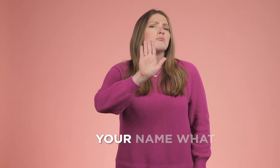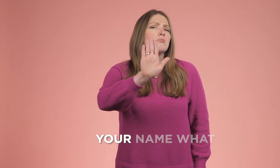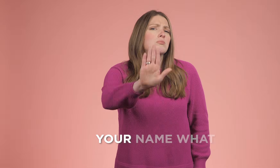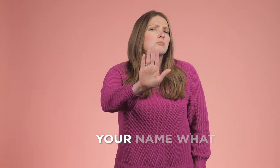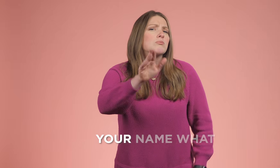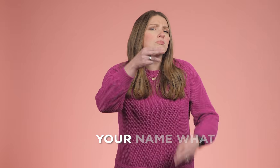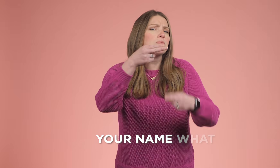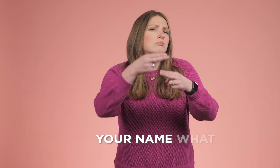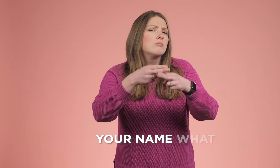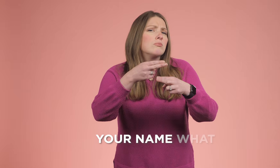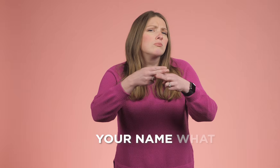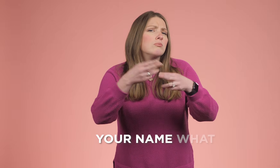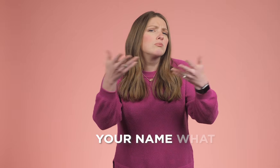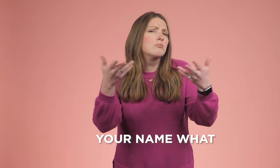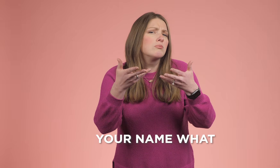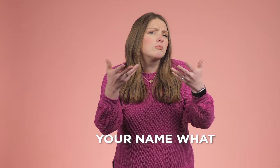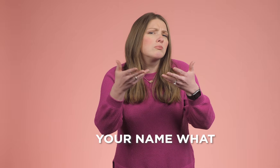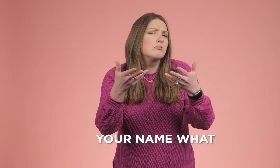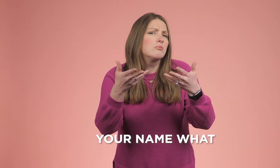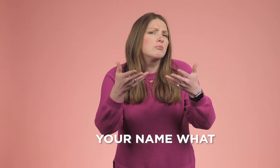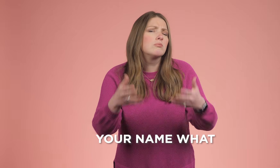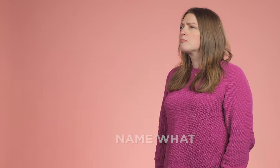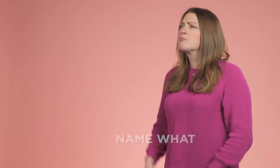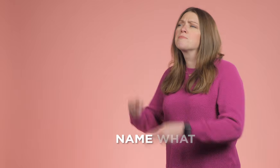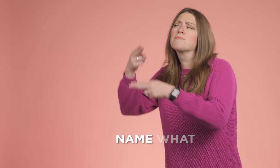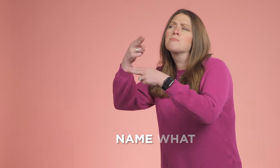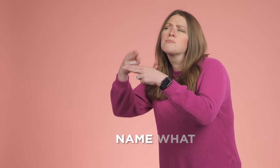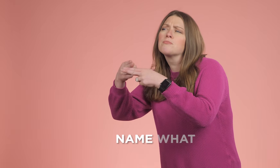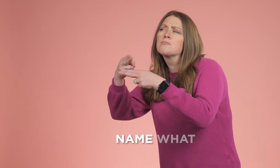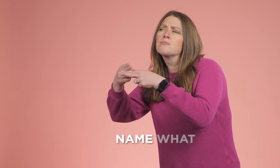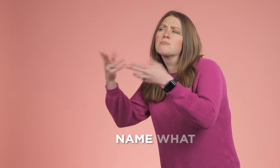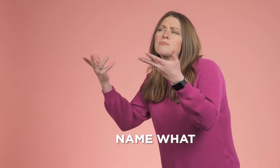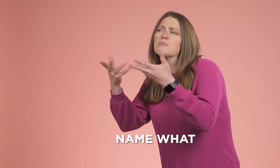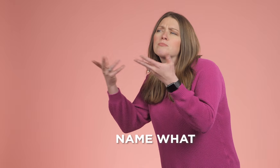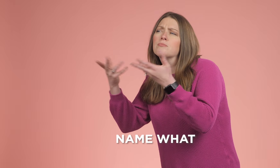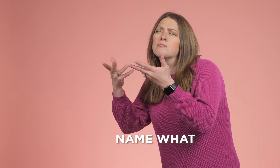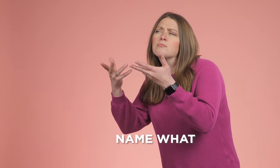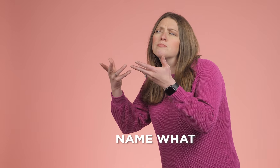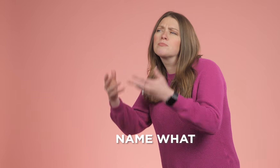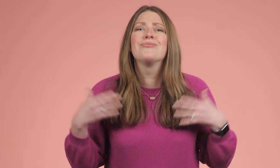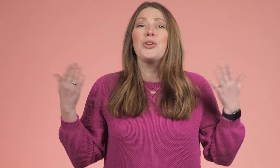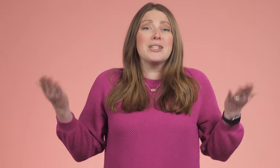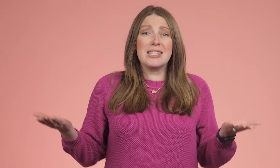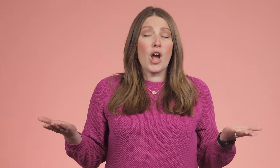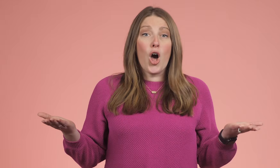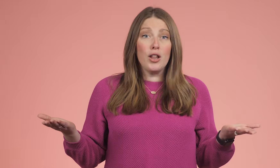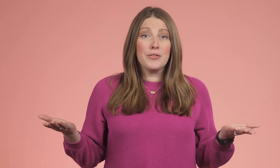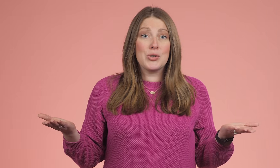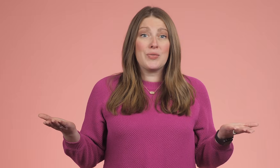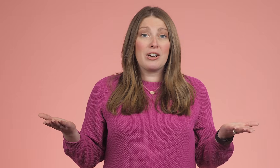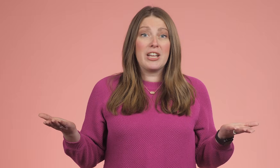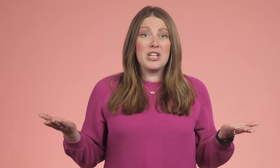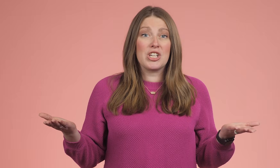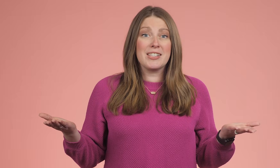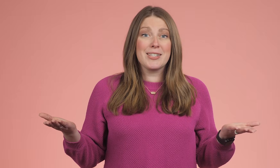Your name, what? or name what? You can see all of those variations.